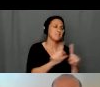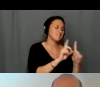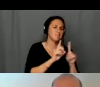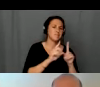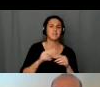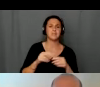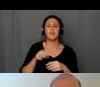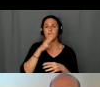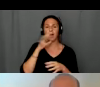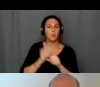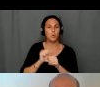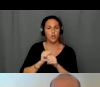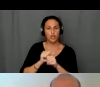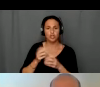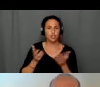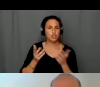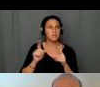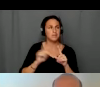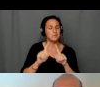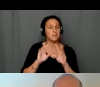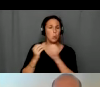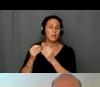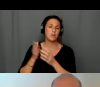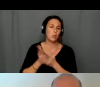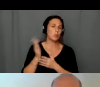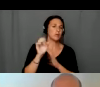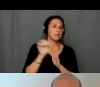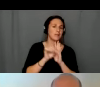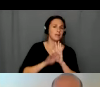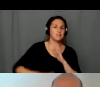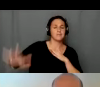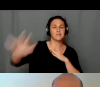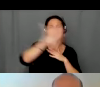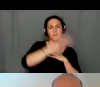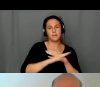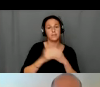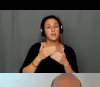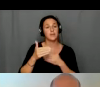across the State. next slide, please.